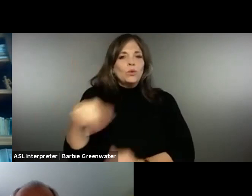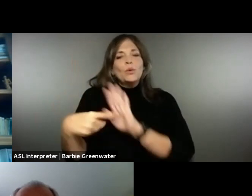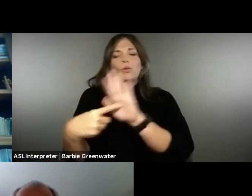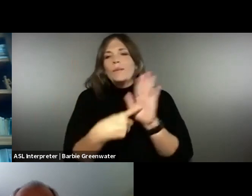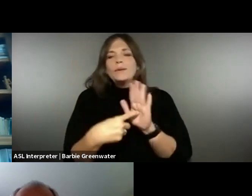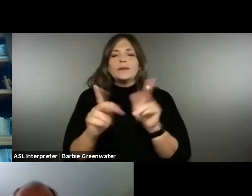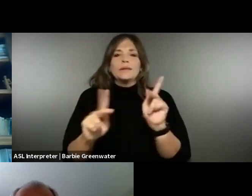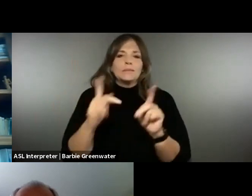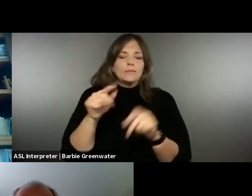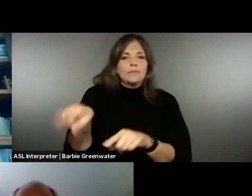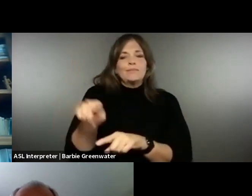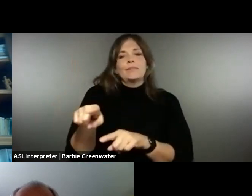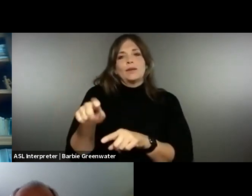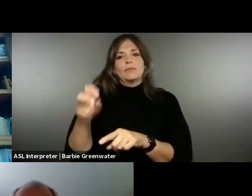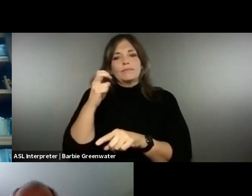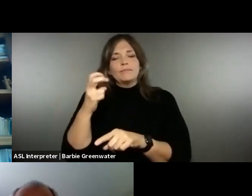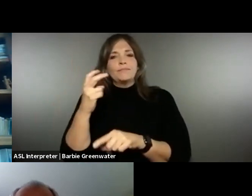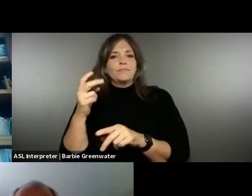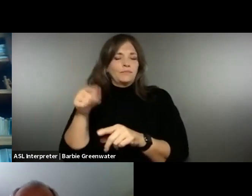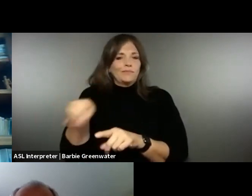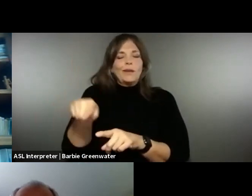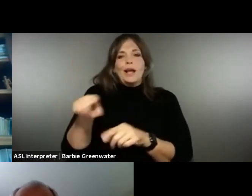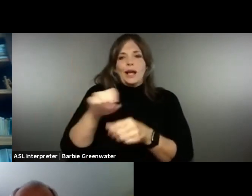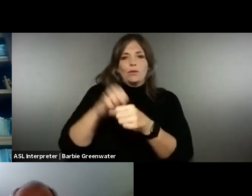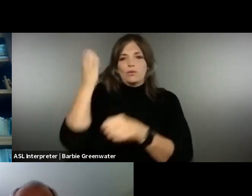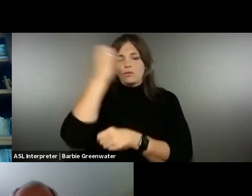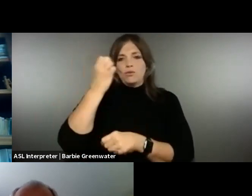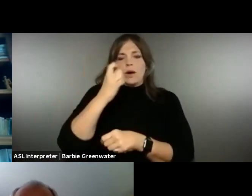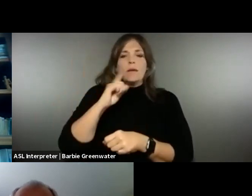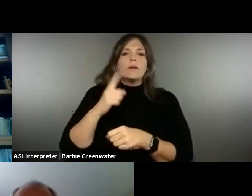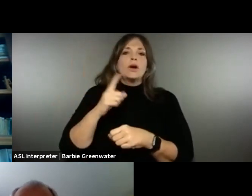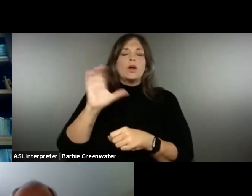, and the European Blind Union is an umbrella organisation representing